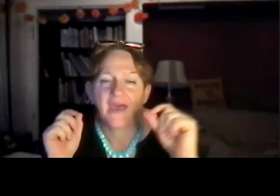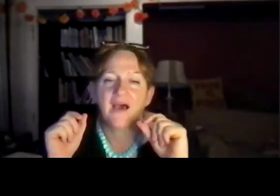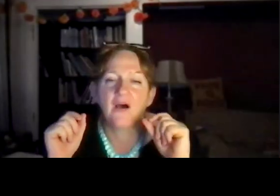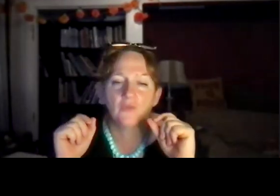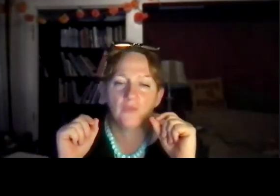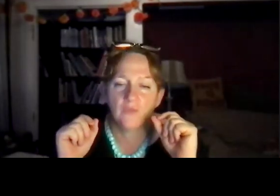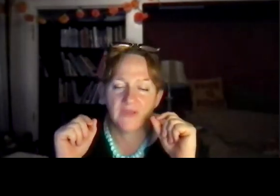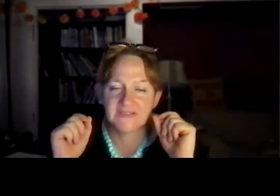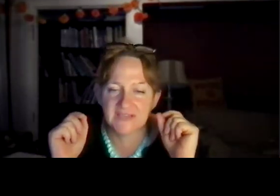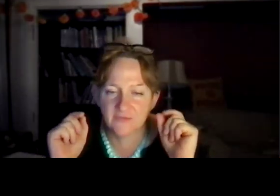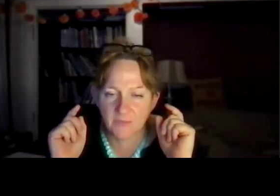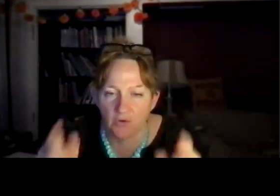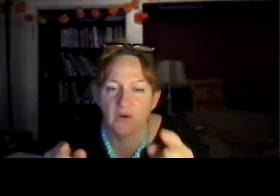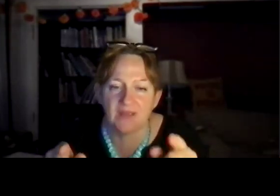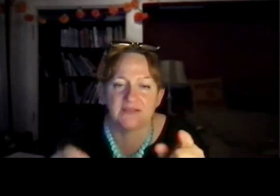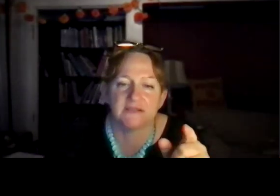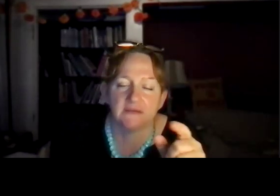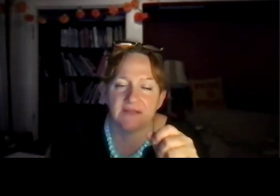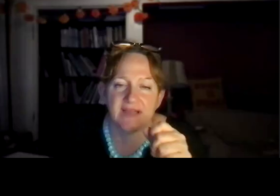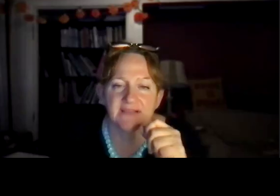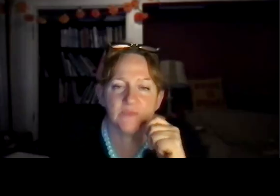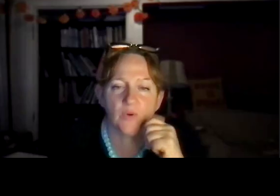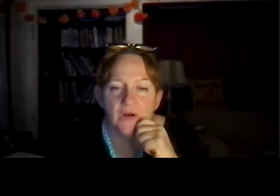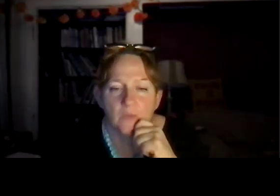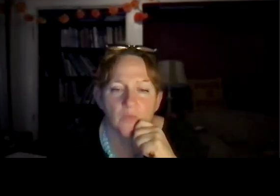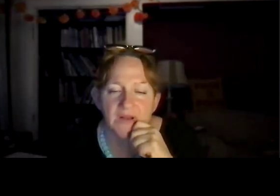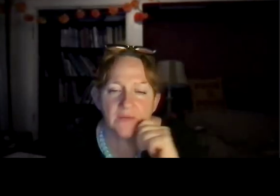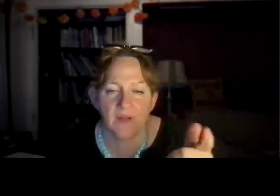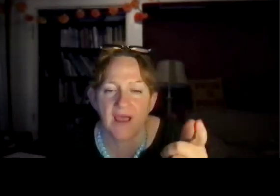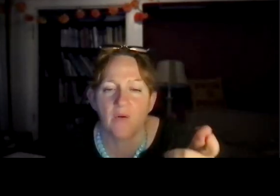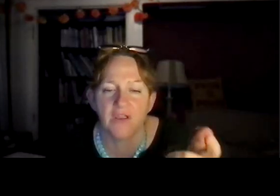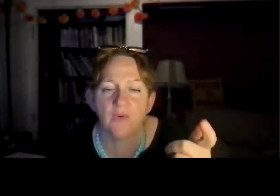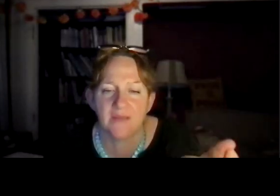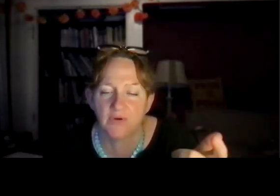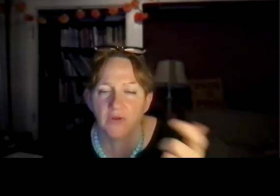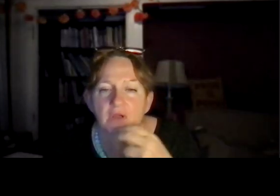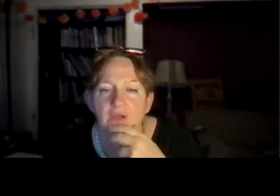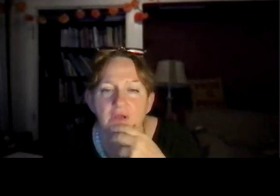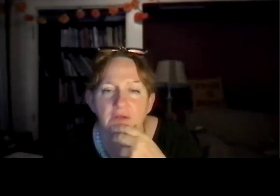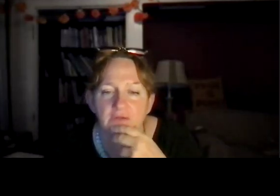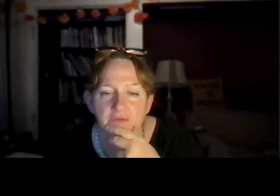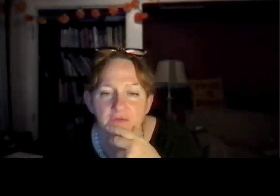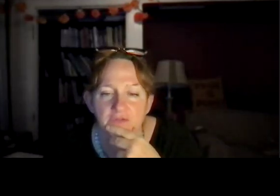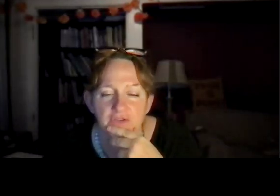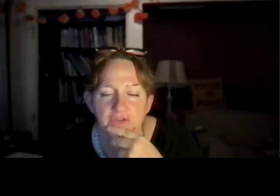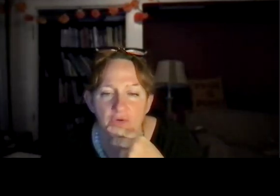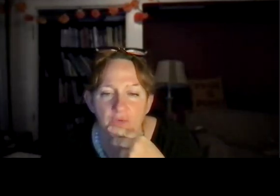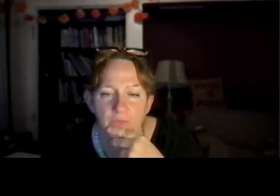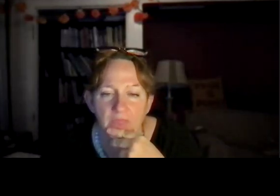Meriah: How is it from your end, Lance? What are what? How are you able Meriah: to